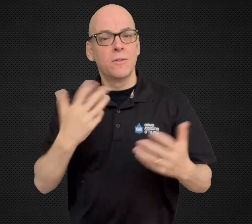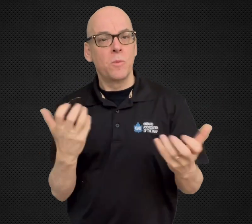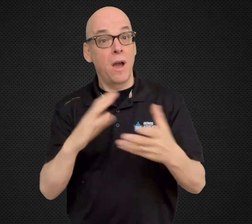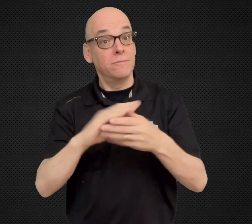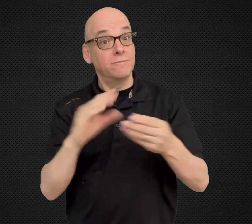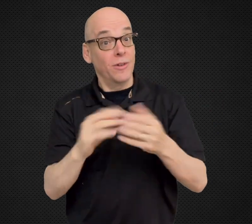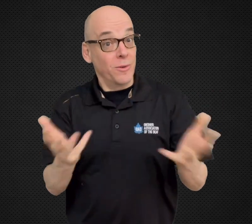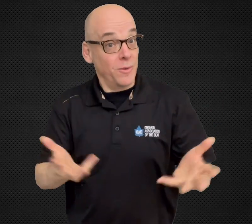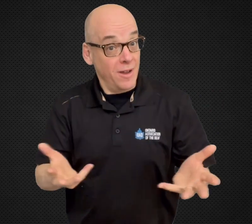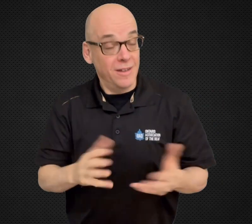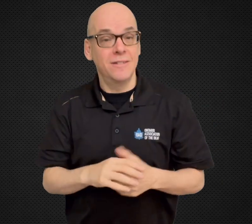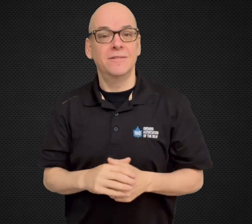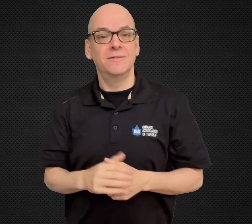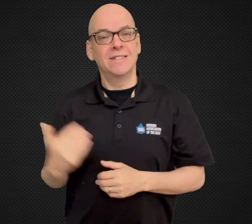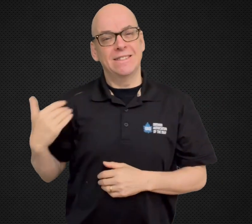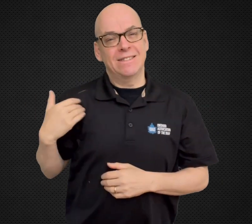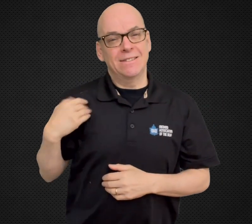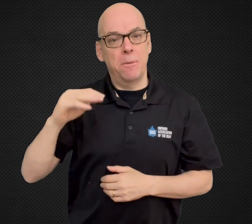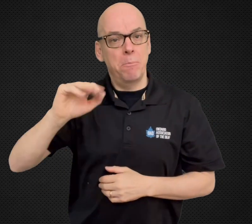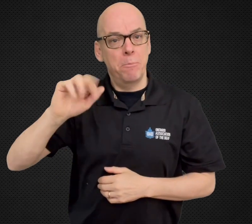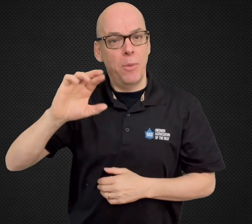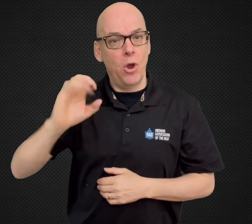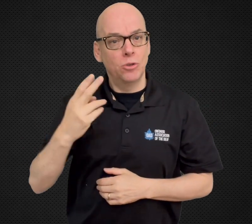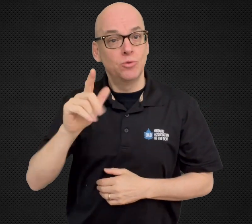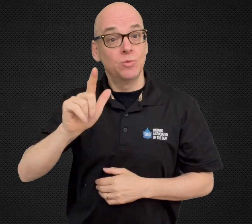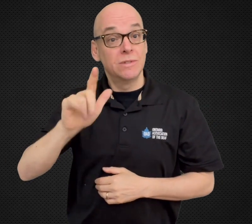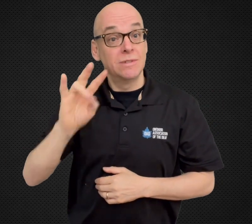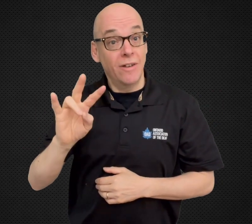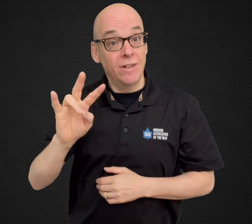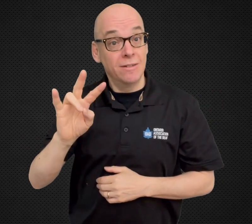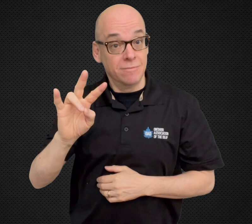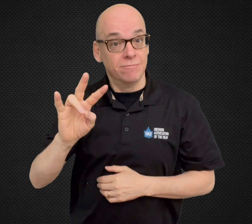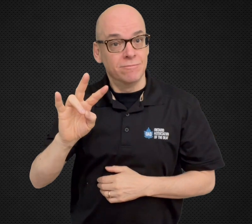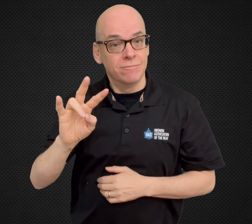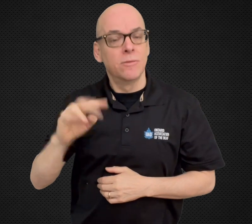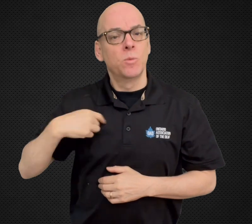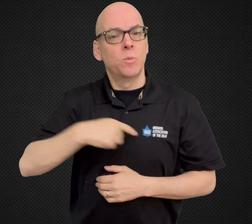I'd like to share with you that on March 27th, 2021, we had